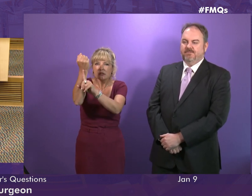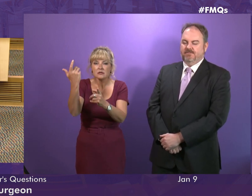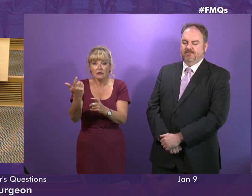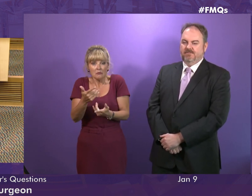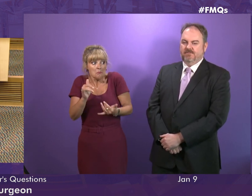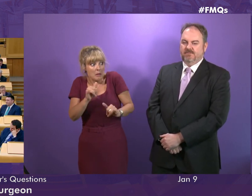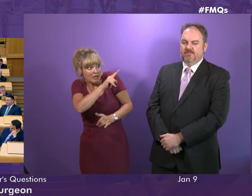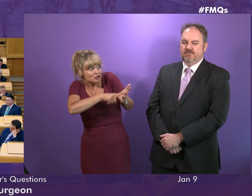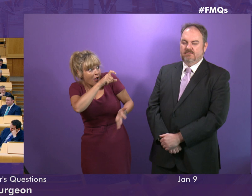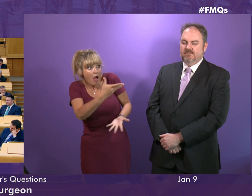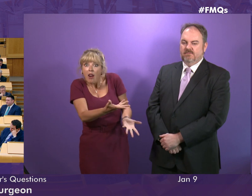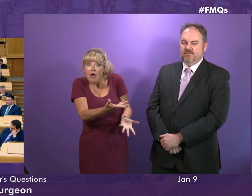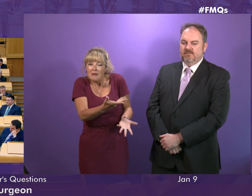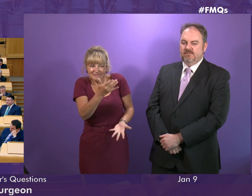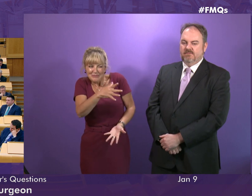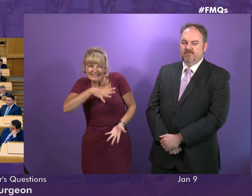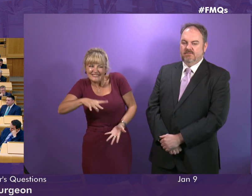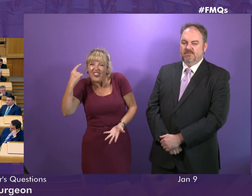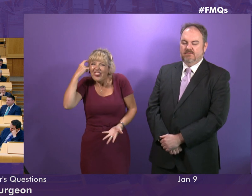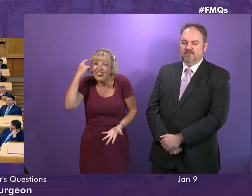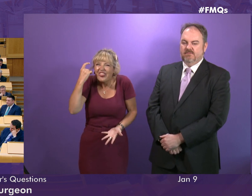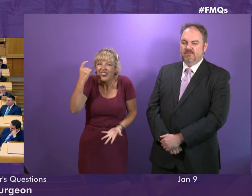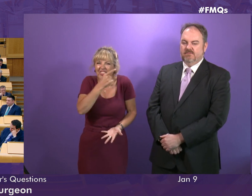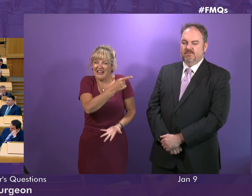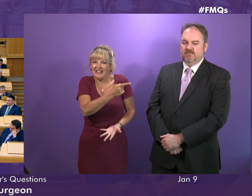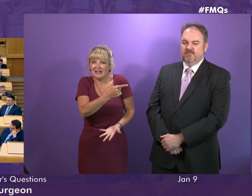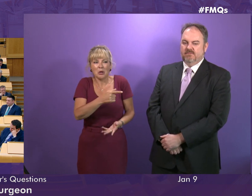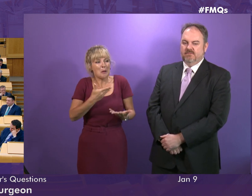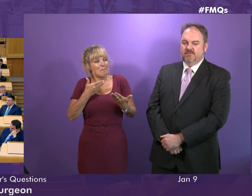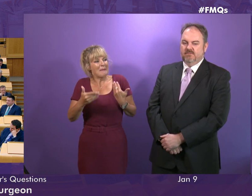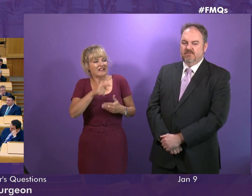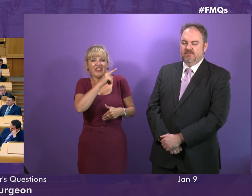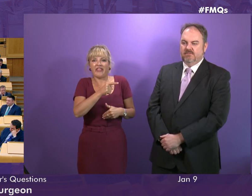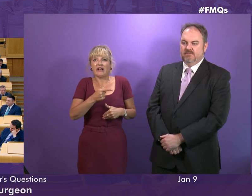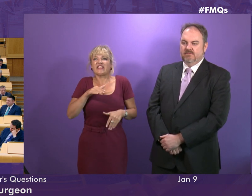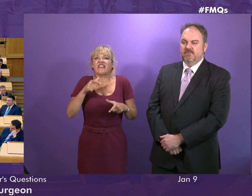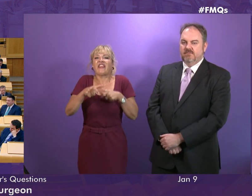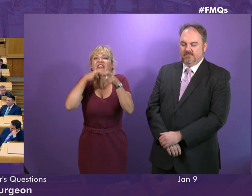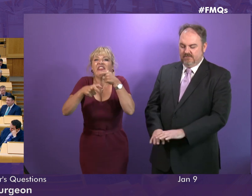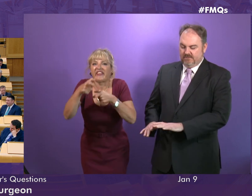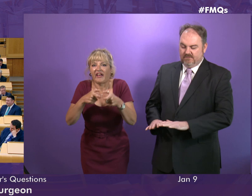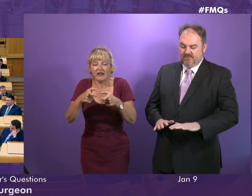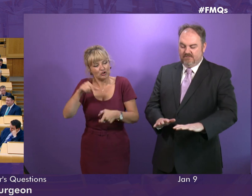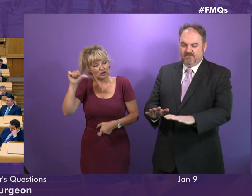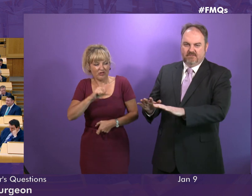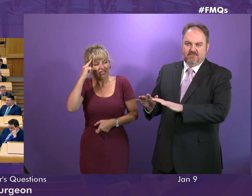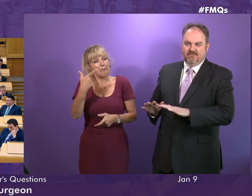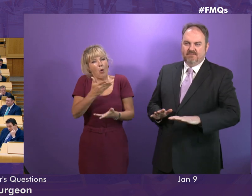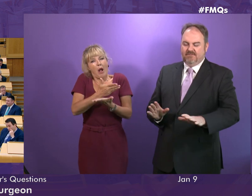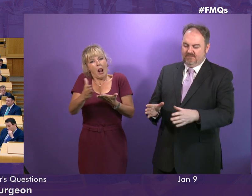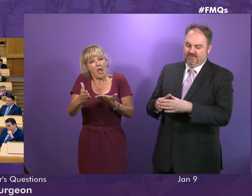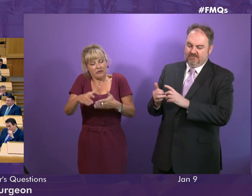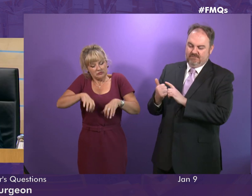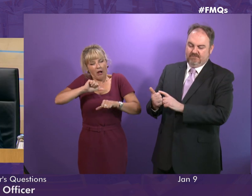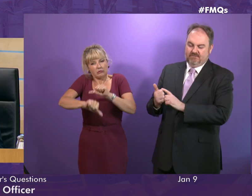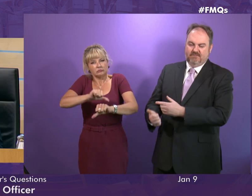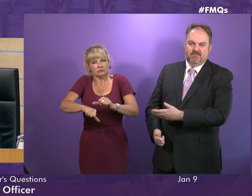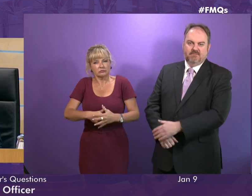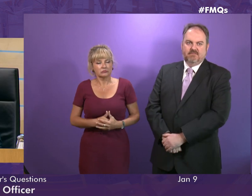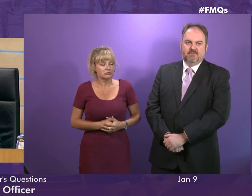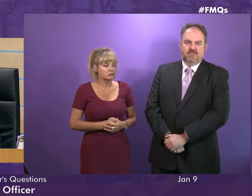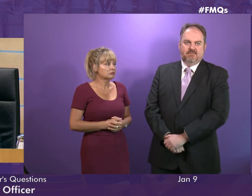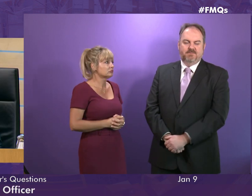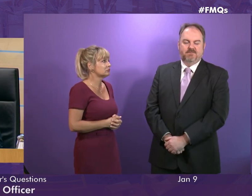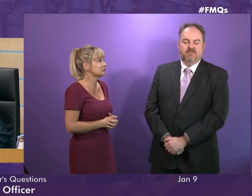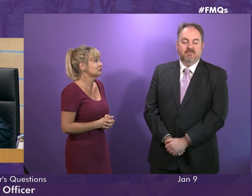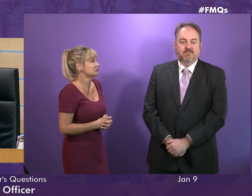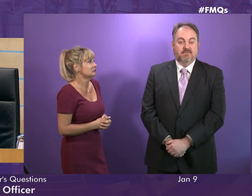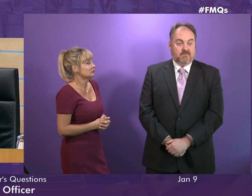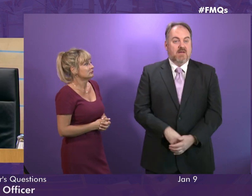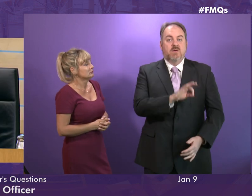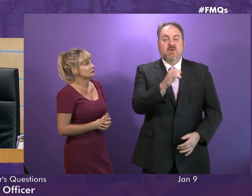and perhaps Jackson Carlaw needs to think about making a less stuttering start to 2020.